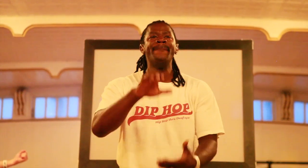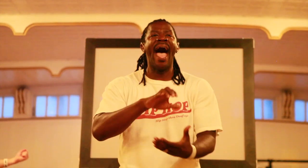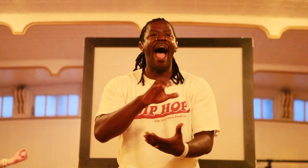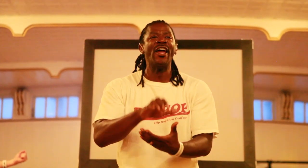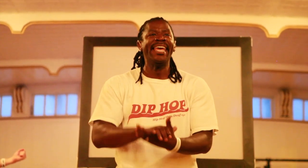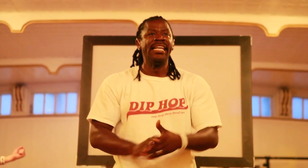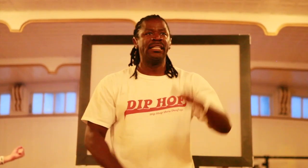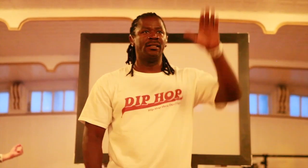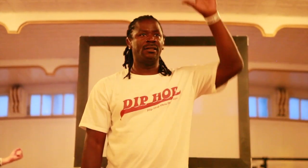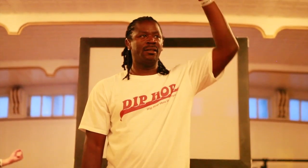Who's MARRIED?